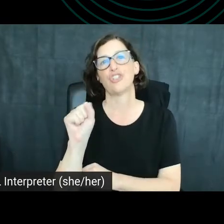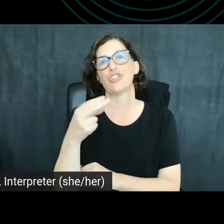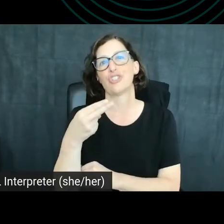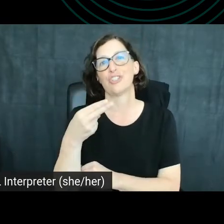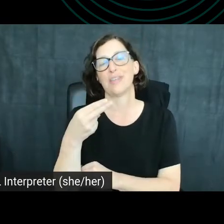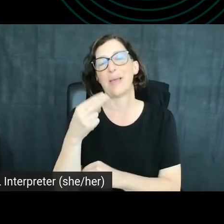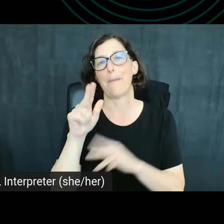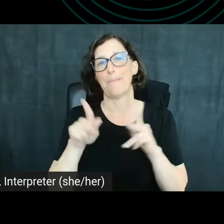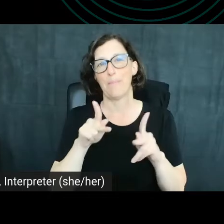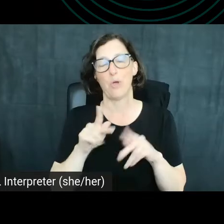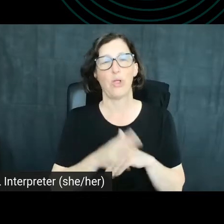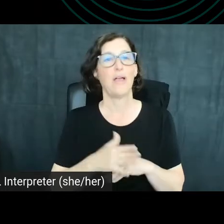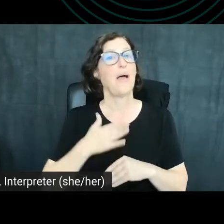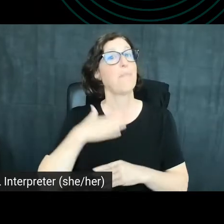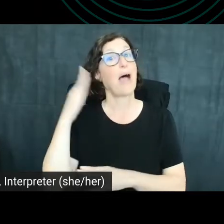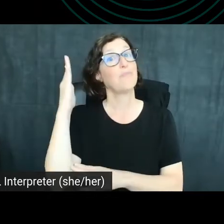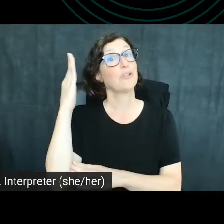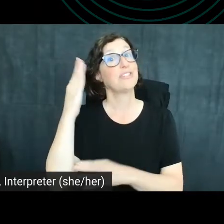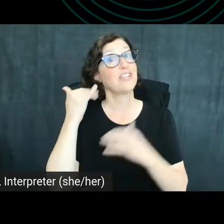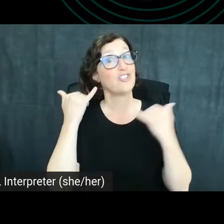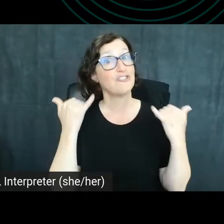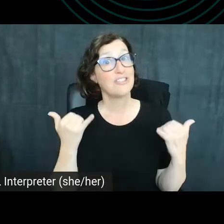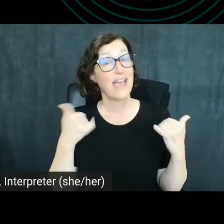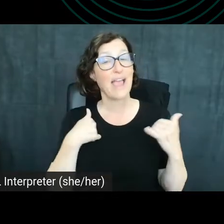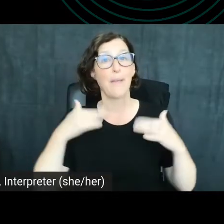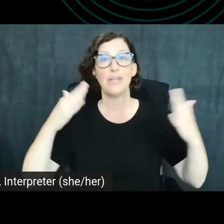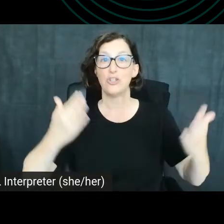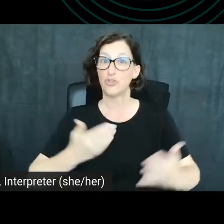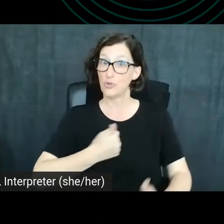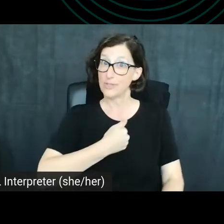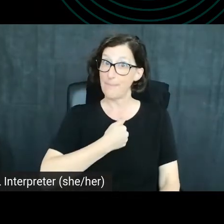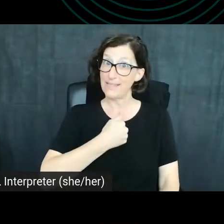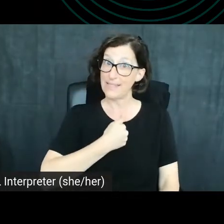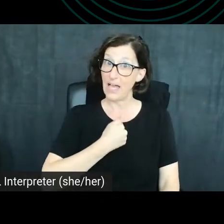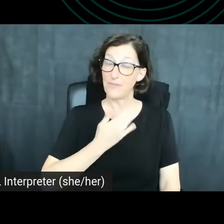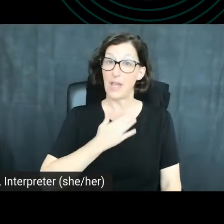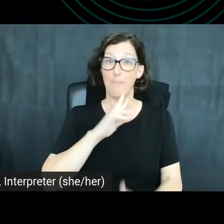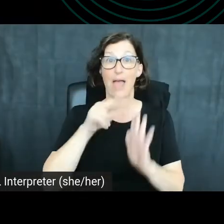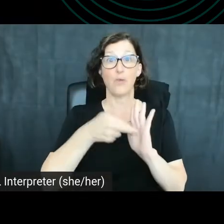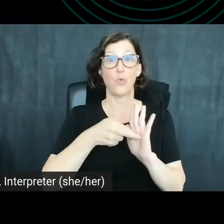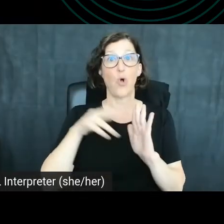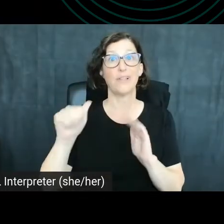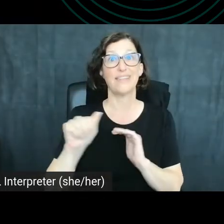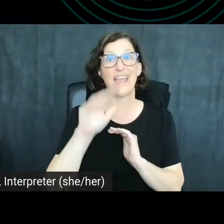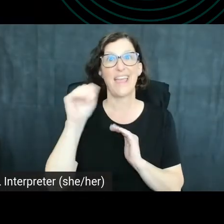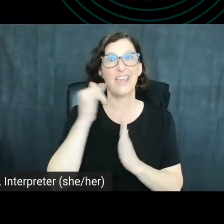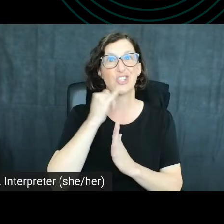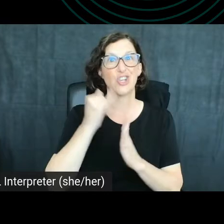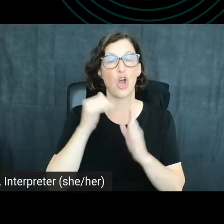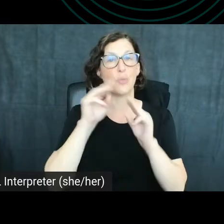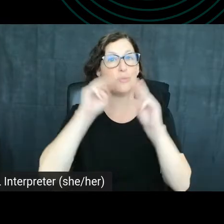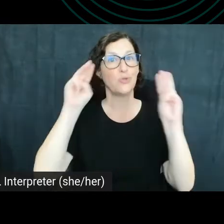In my presentation today, I am going to introduce myself and my role at the Asian Art Museum of San Francisco.